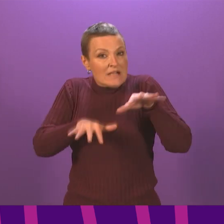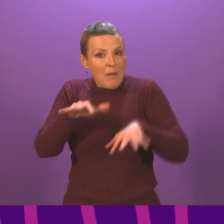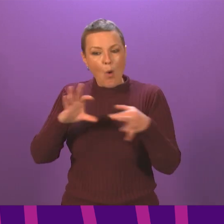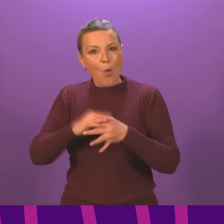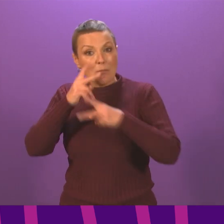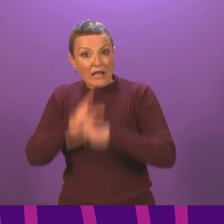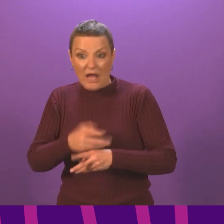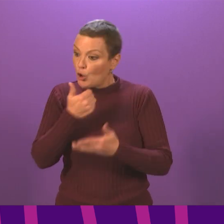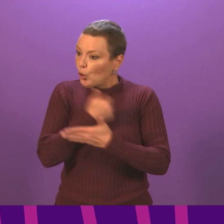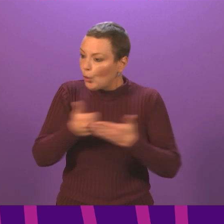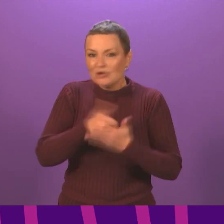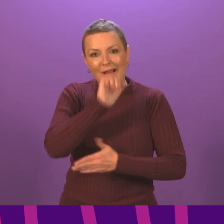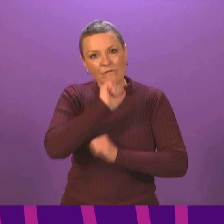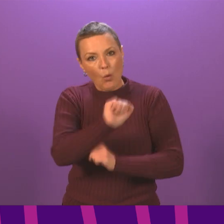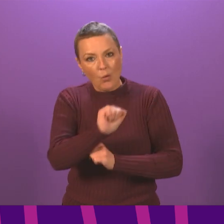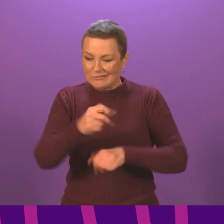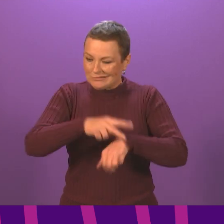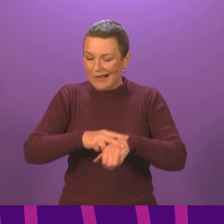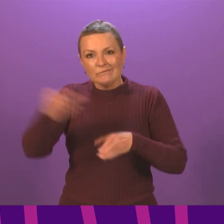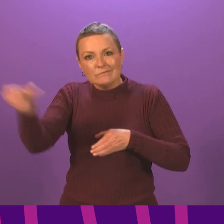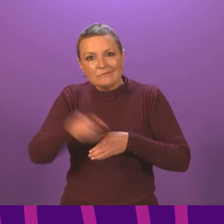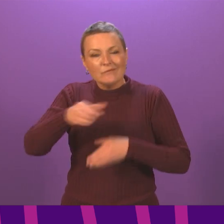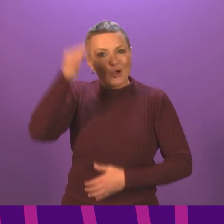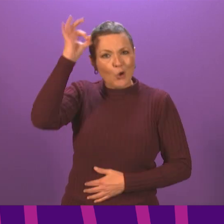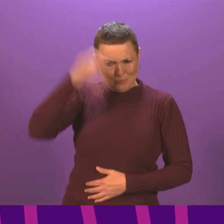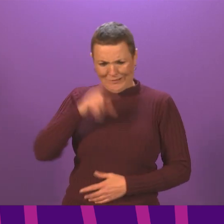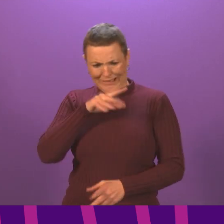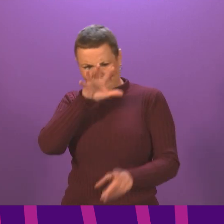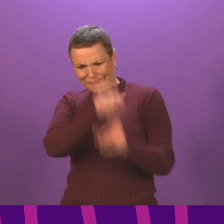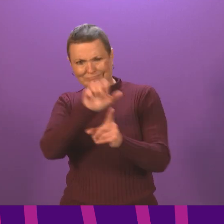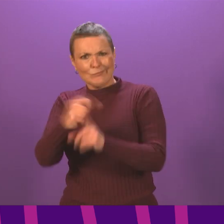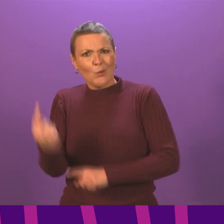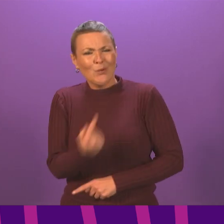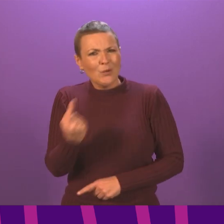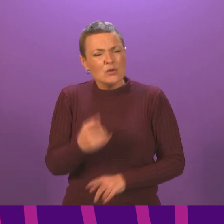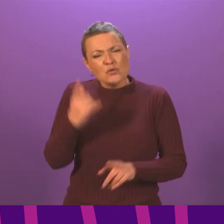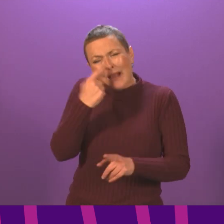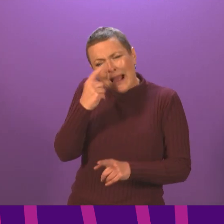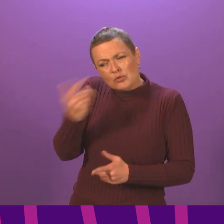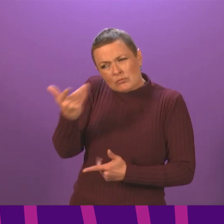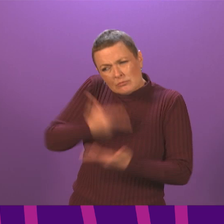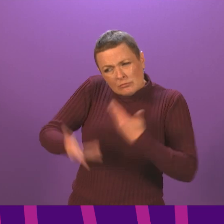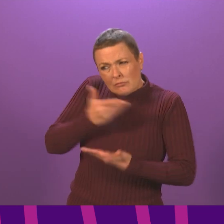place and are often employed by local authorities, so they are not difficult to identify. Therefore,